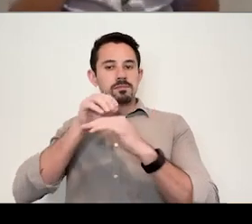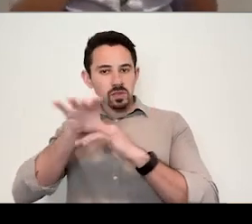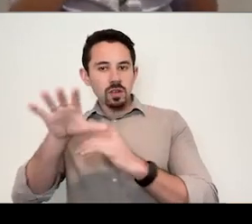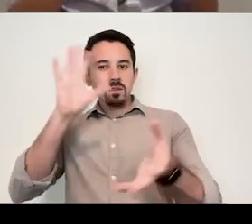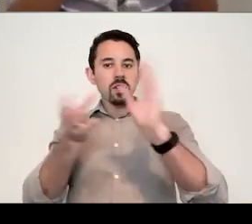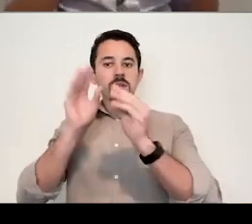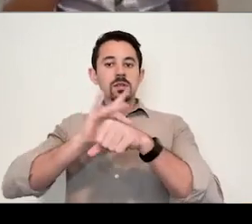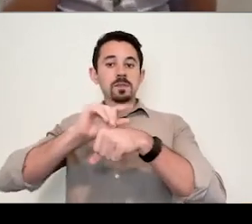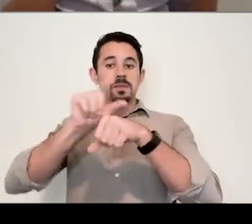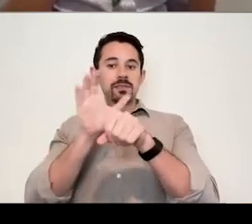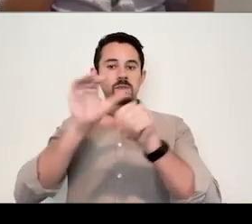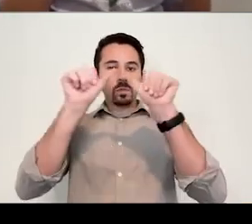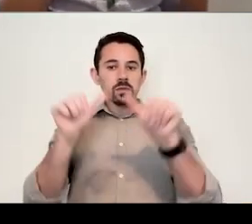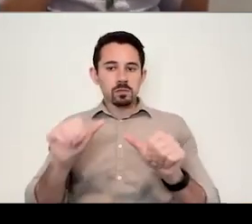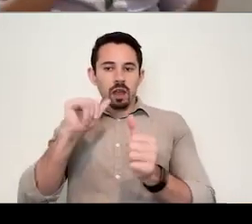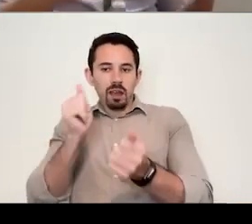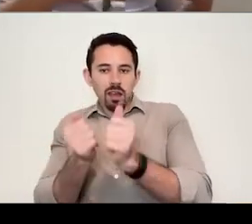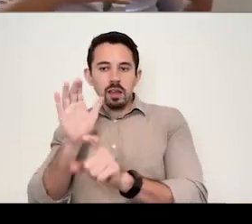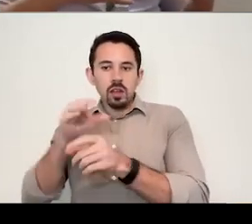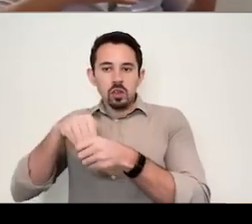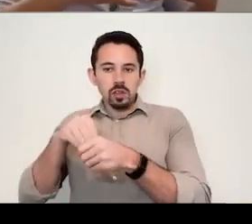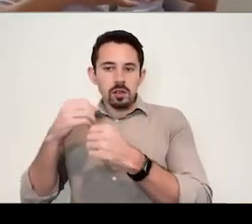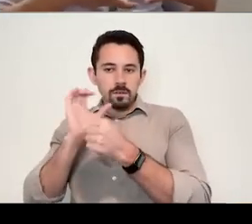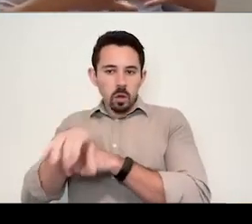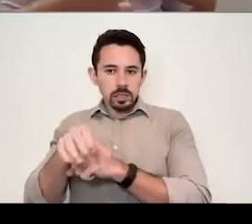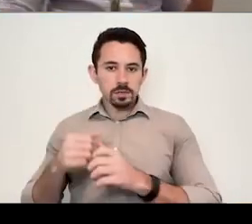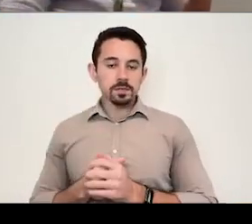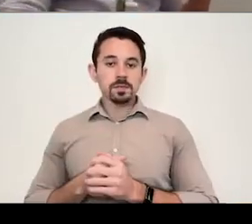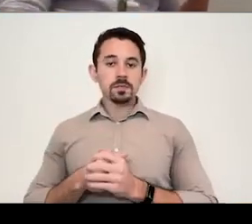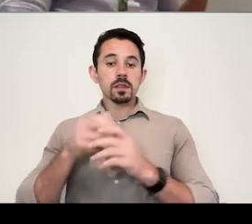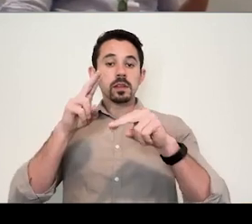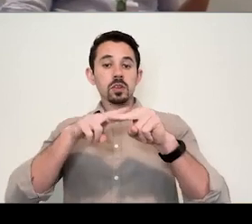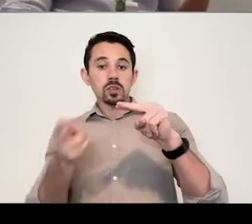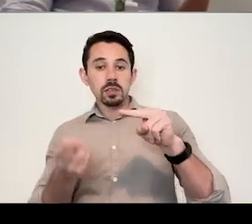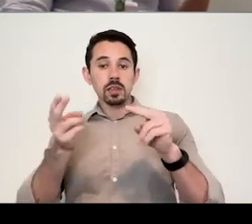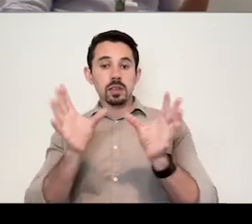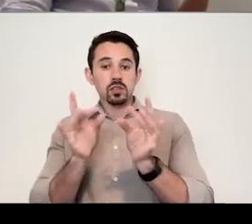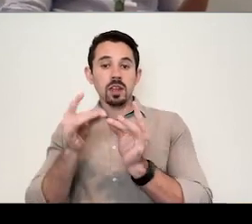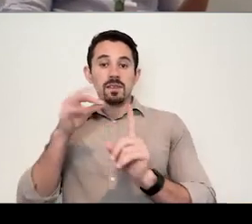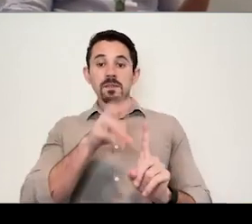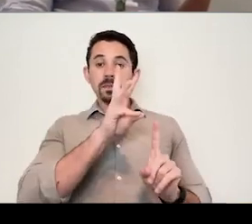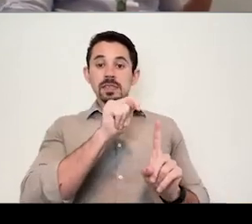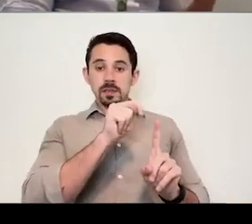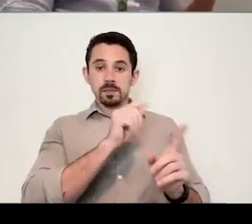morphology by altering internal forces, so the decreased adhesion of wild type relative